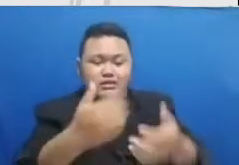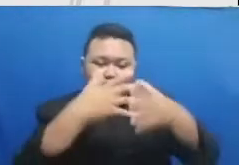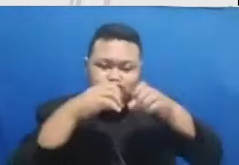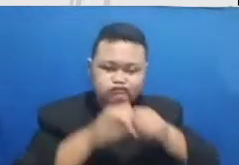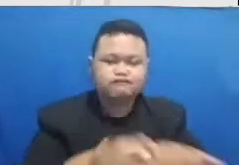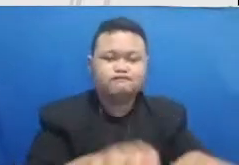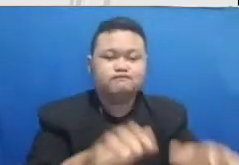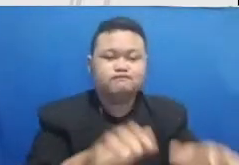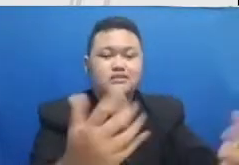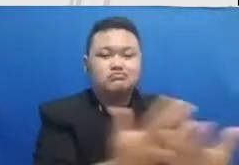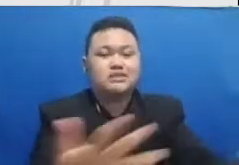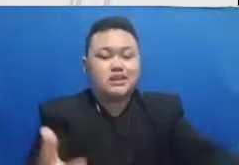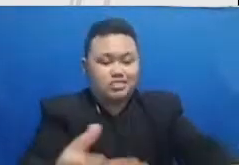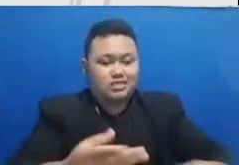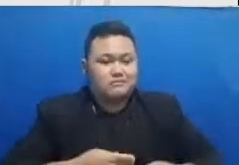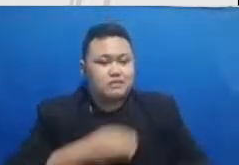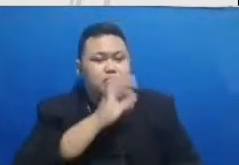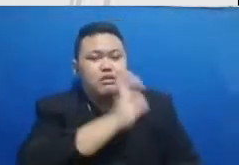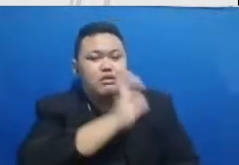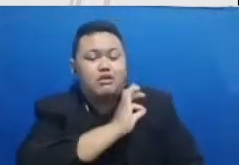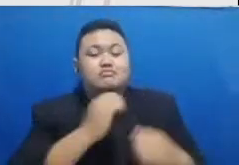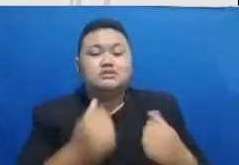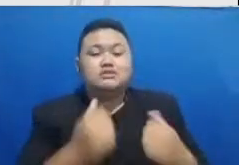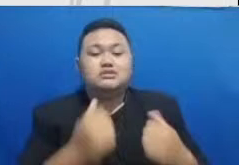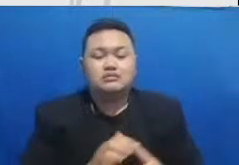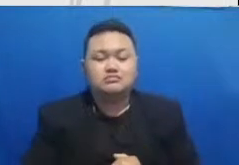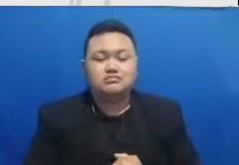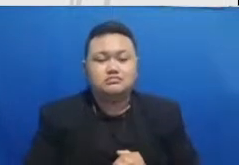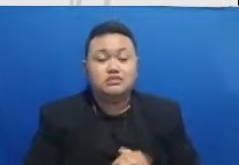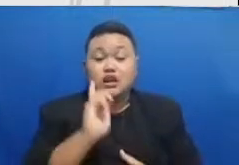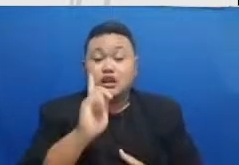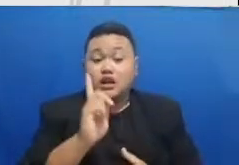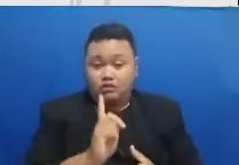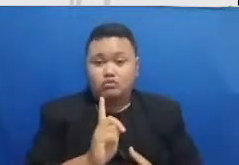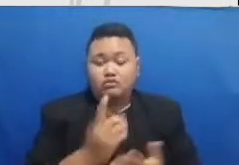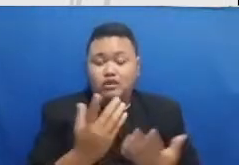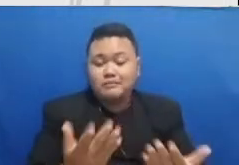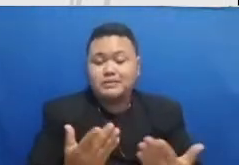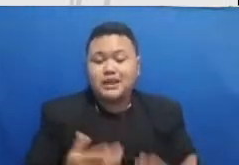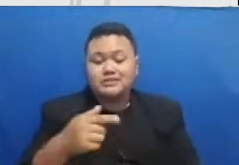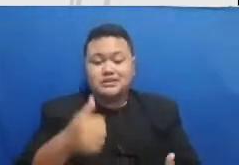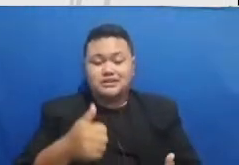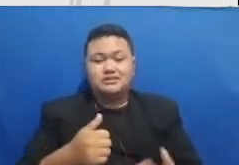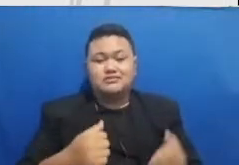to our students, the learning activities will be very rich because for them to